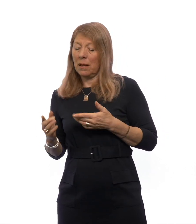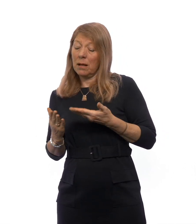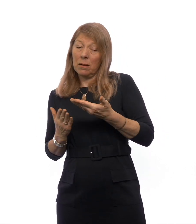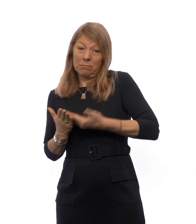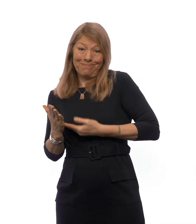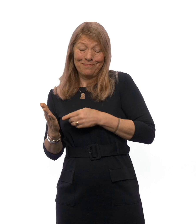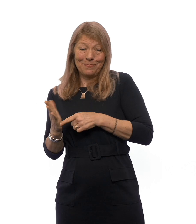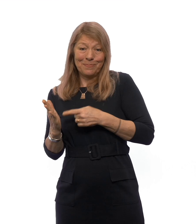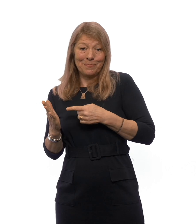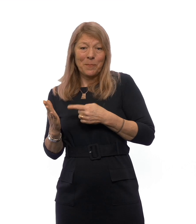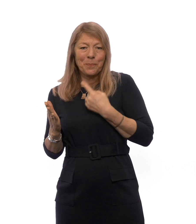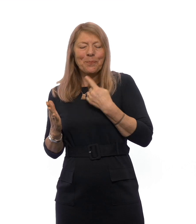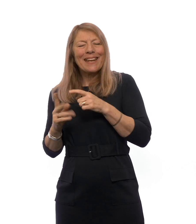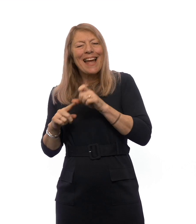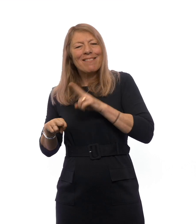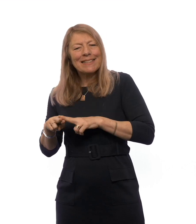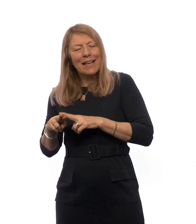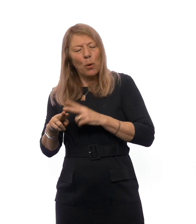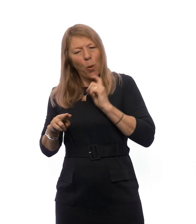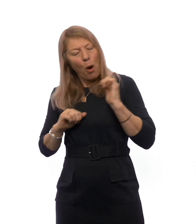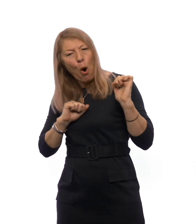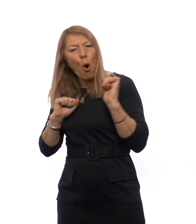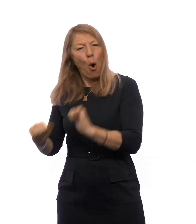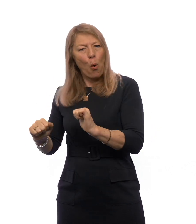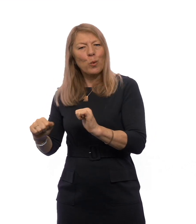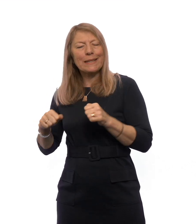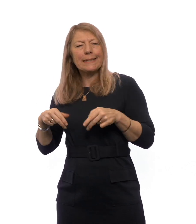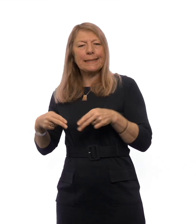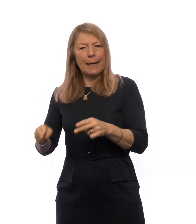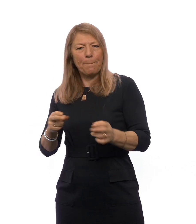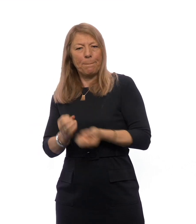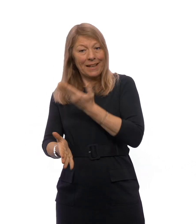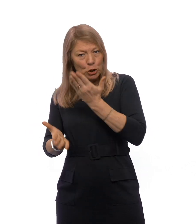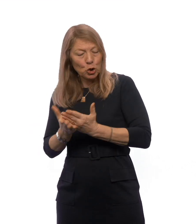While DfC is not directly responsible for the provision of qualified teachers of deaf children in schools,